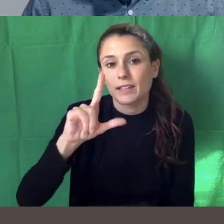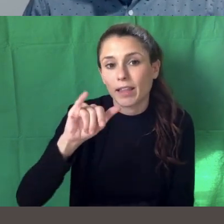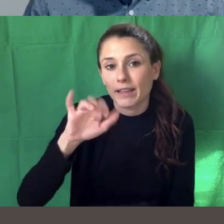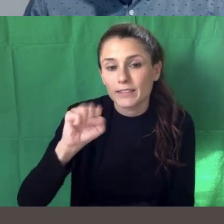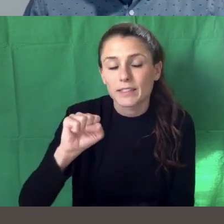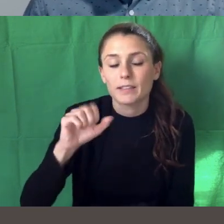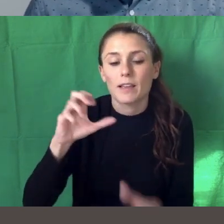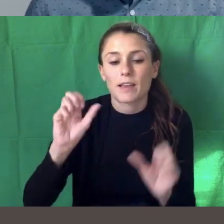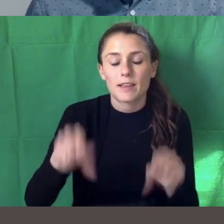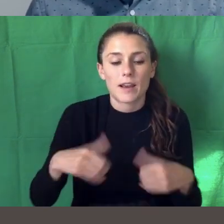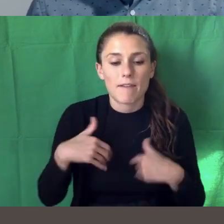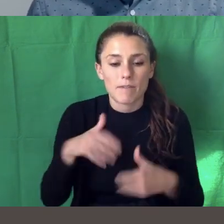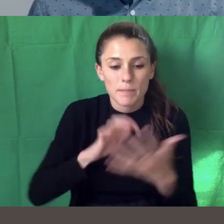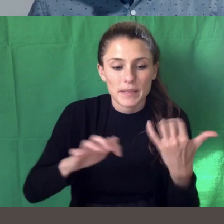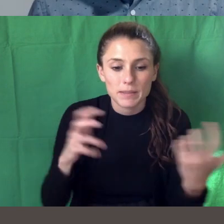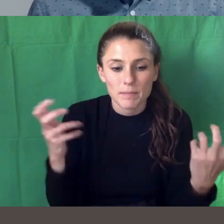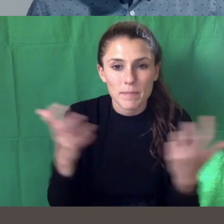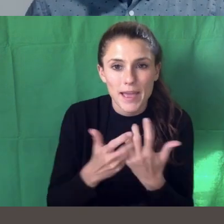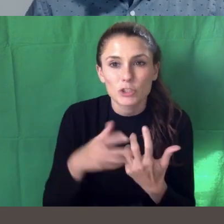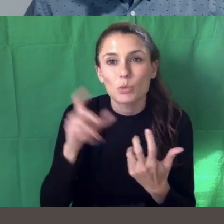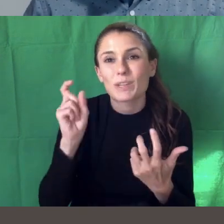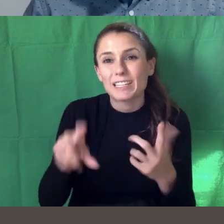but eventually you have to find an atom where you'll never leave this rule.